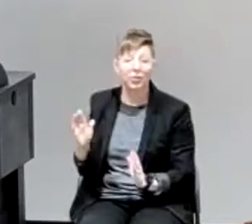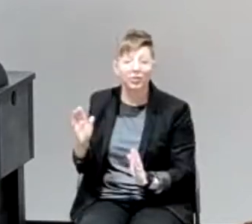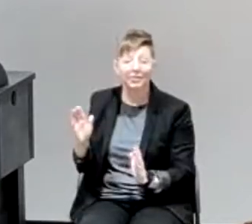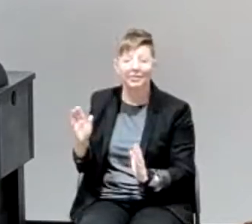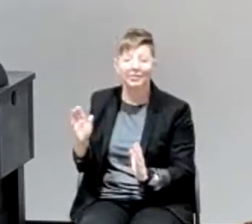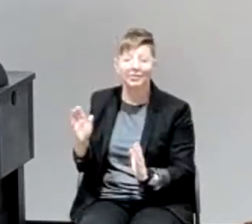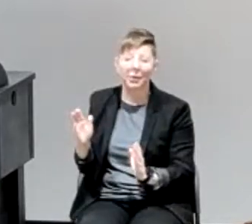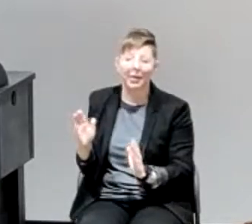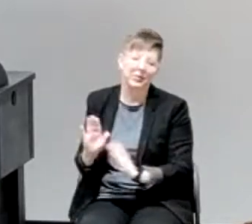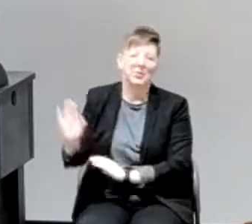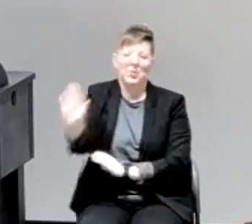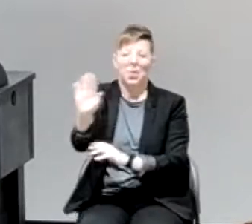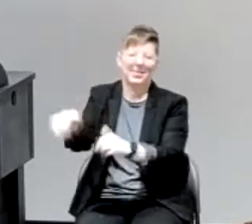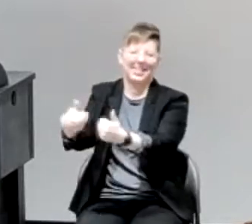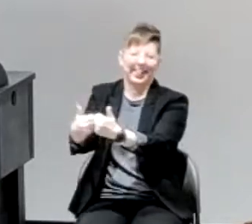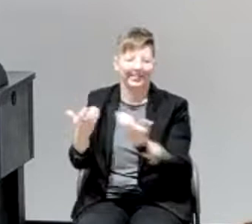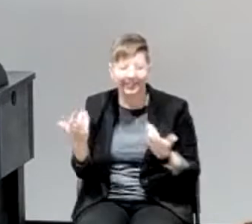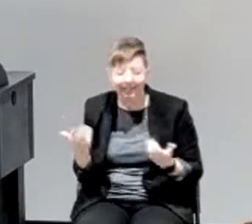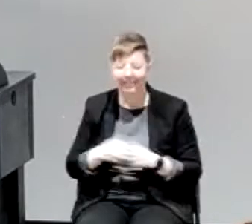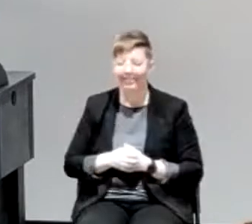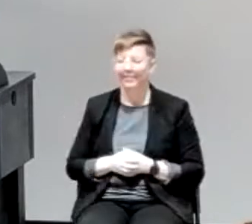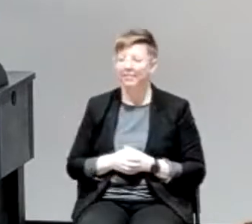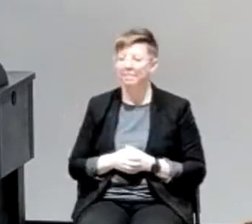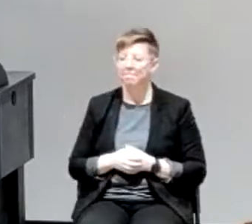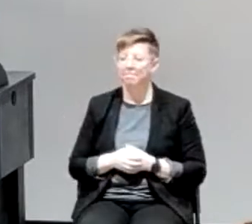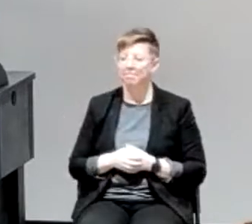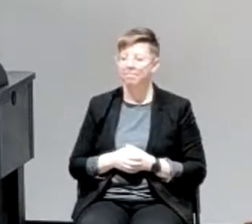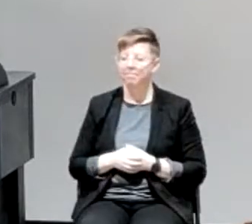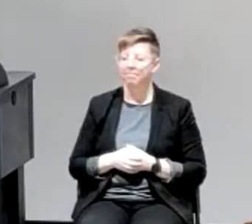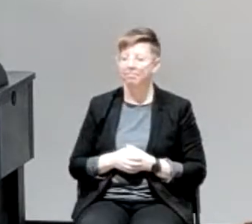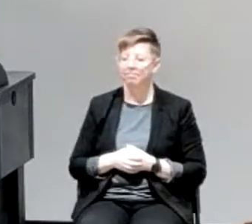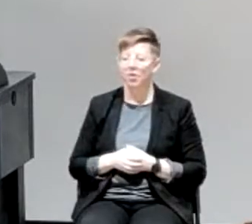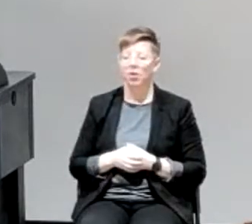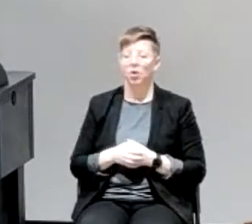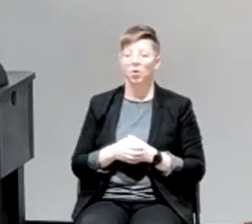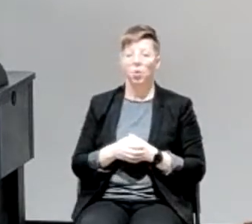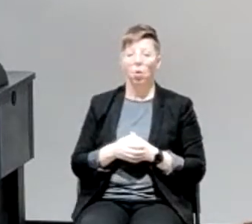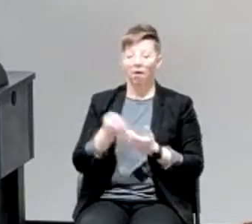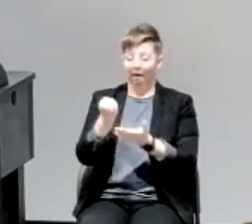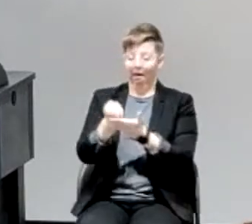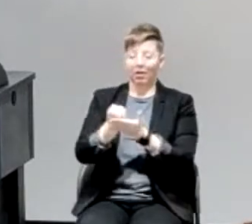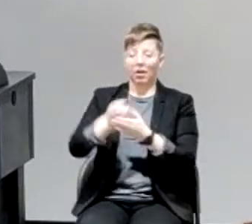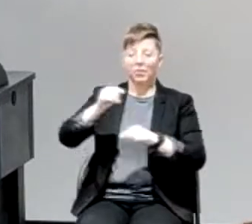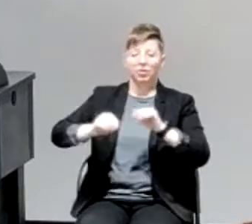So I don't know what it is but that's why you're in higher Ed and I'm not and I'm on the home team and you'll figure it out.